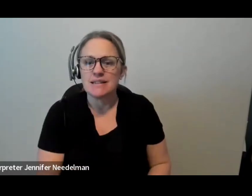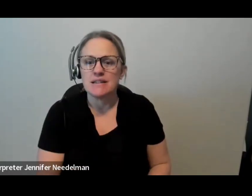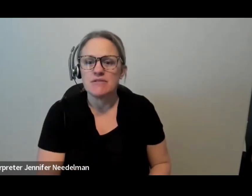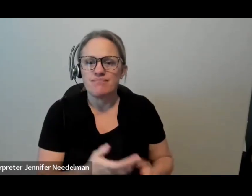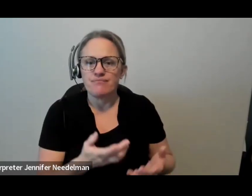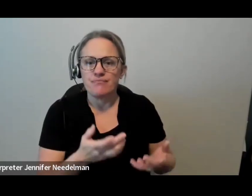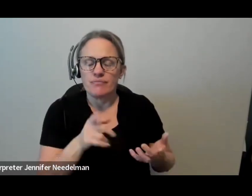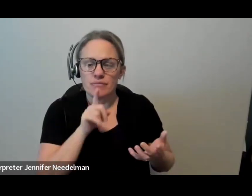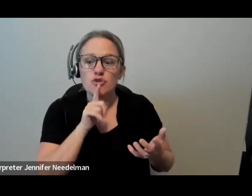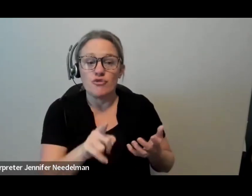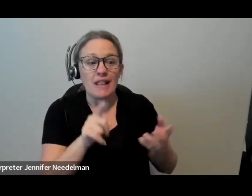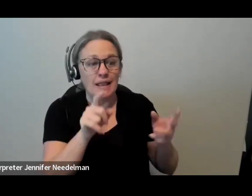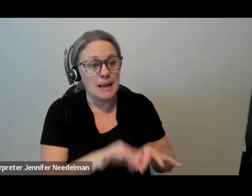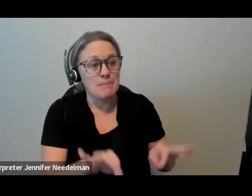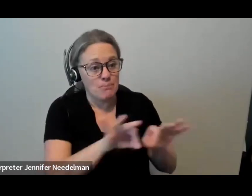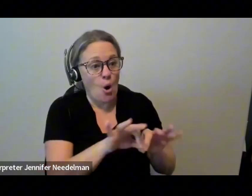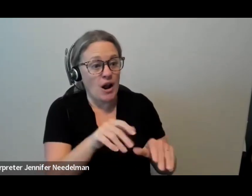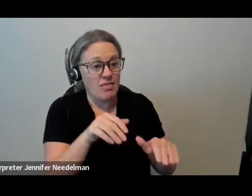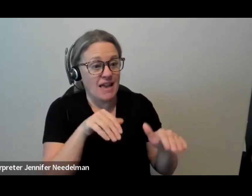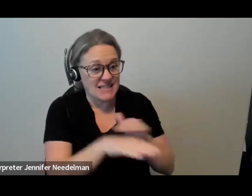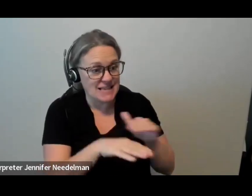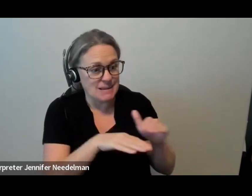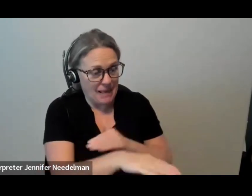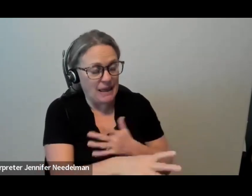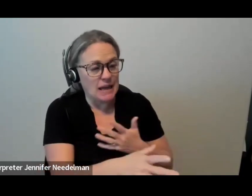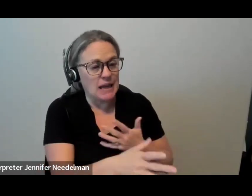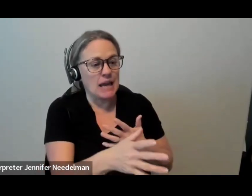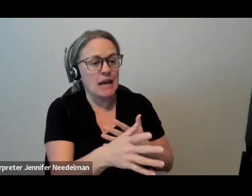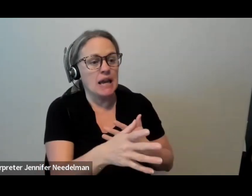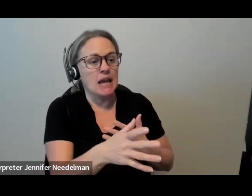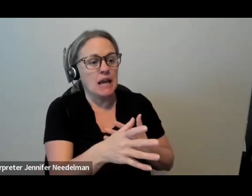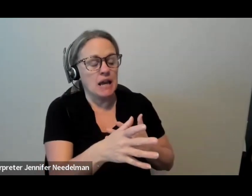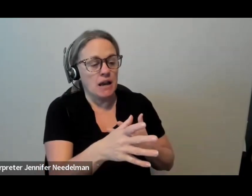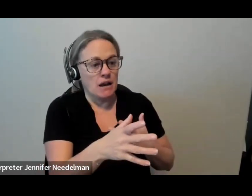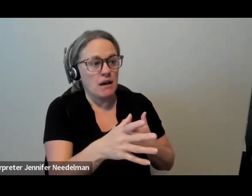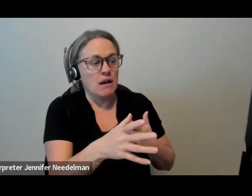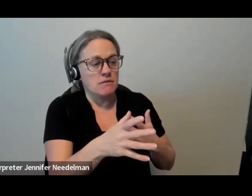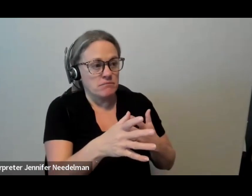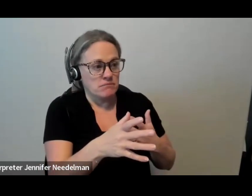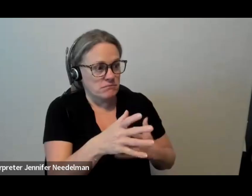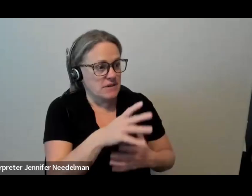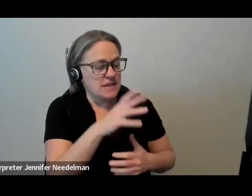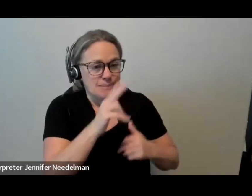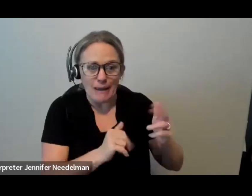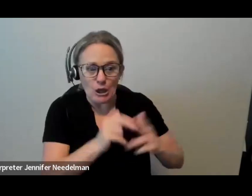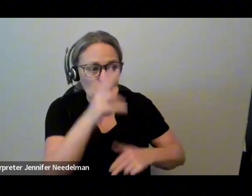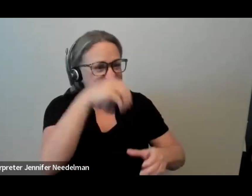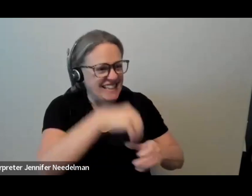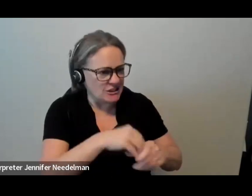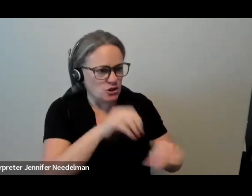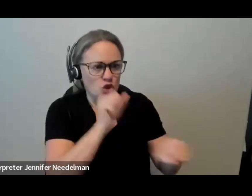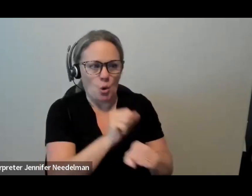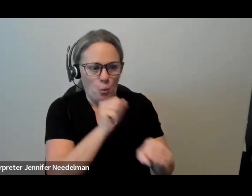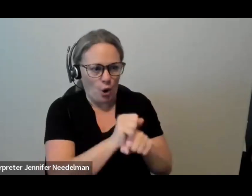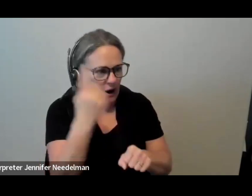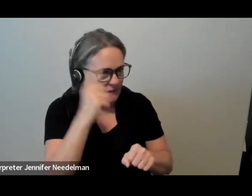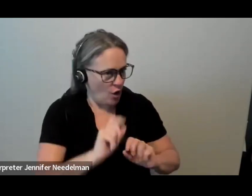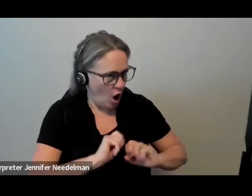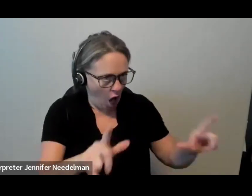it's really important that accessibility practices are embedded in the work that everyone is doing to ensure we can make as inclusive experience